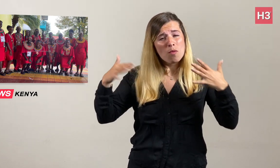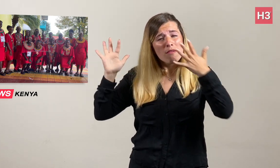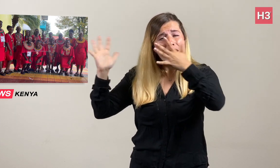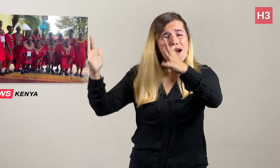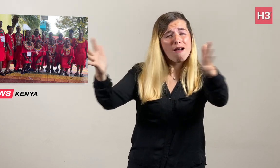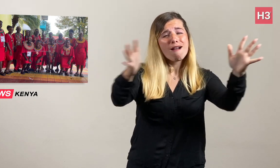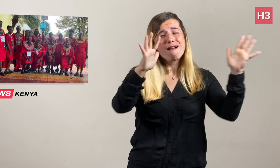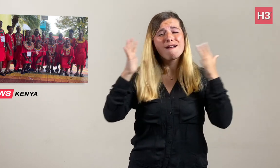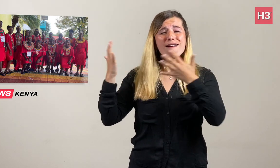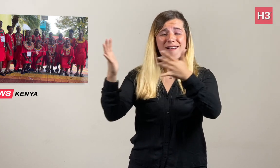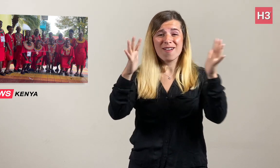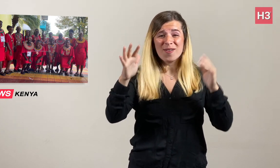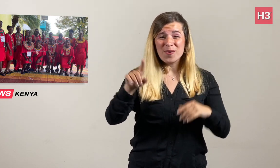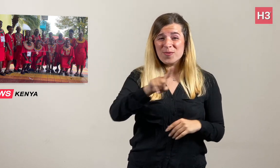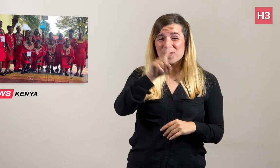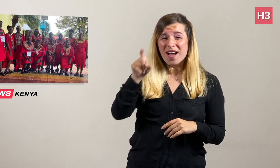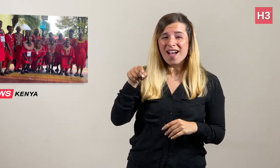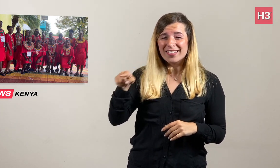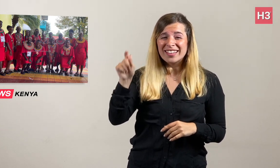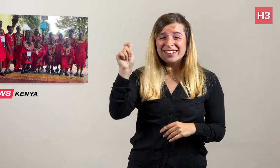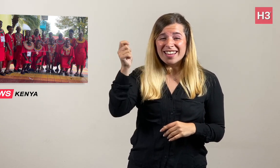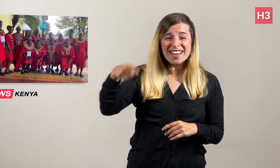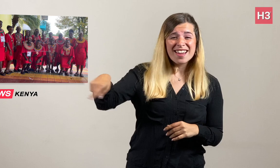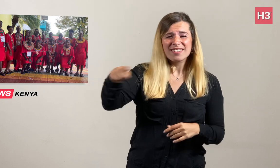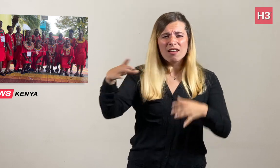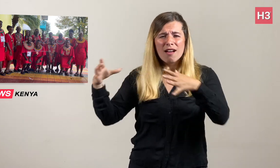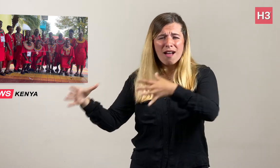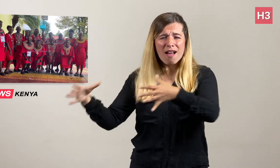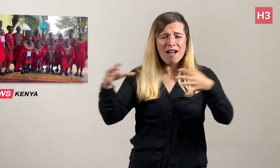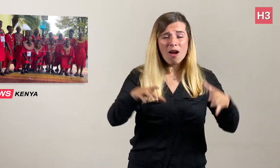The players we have remained with are good and